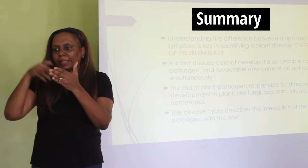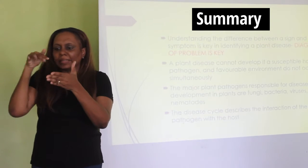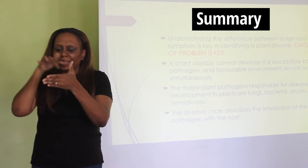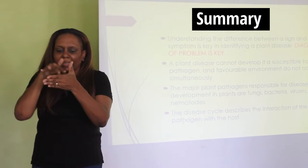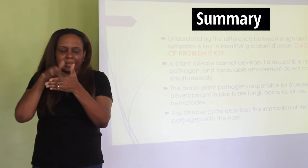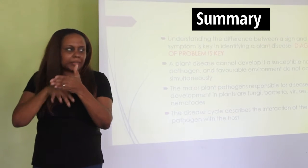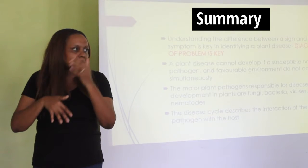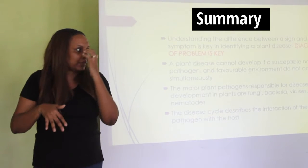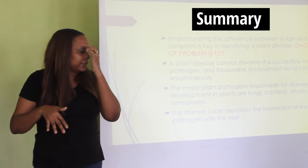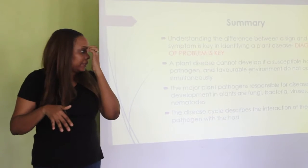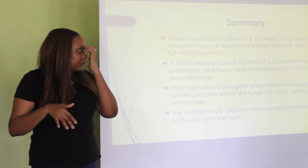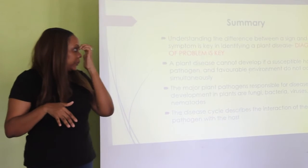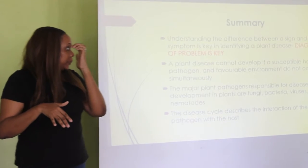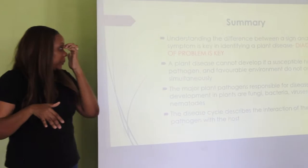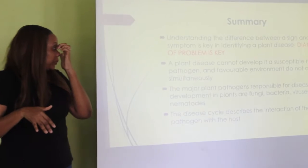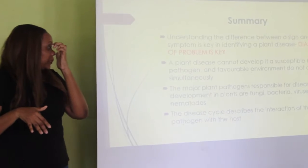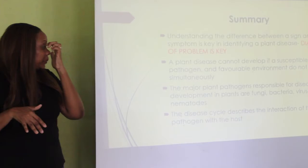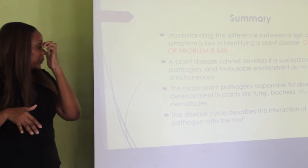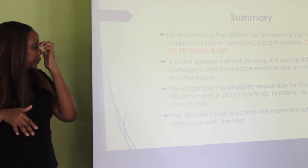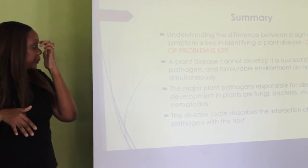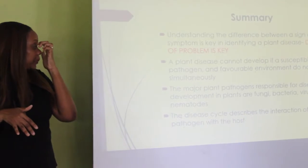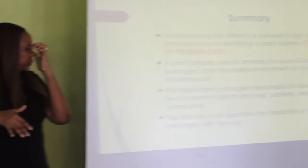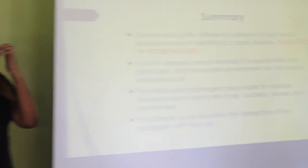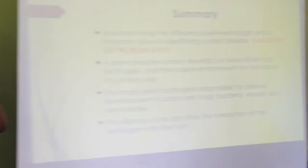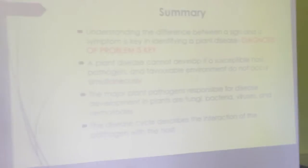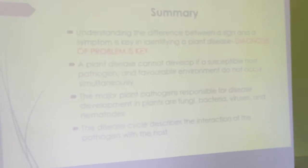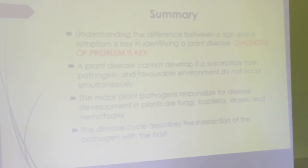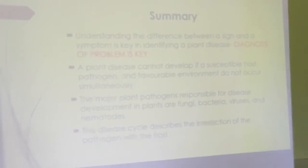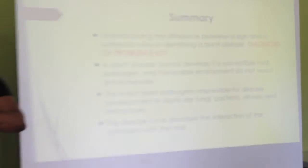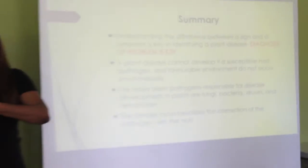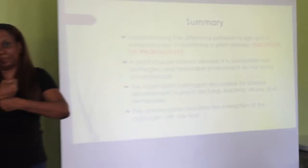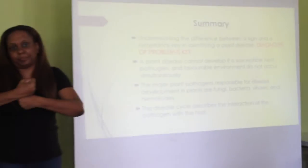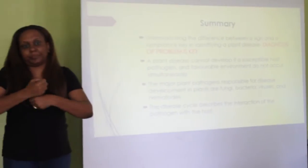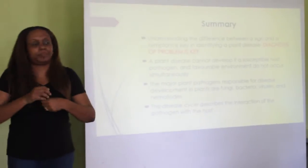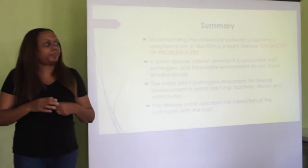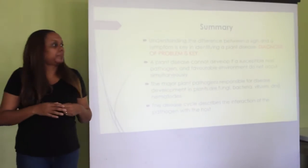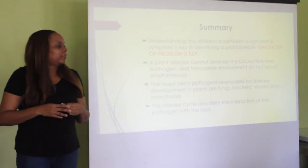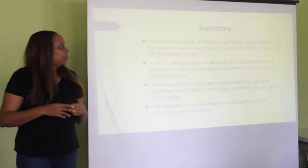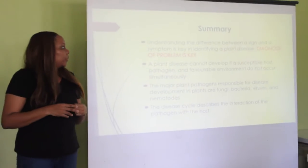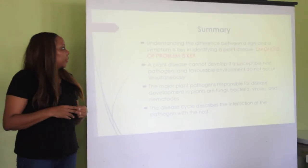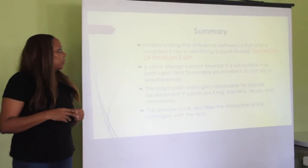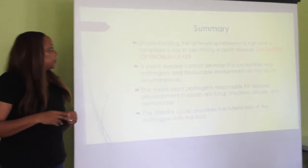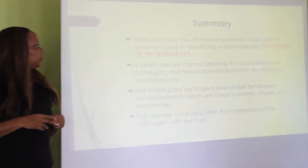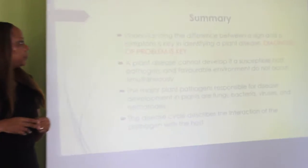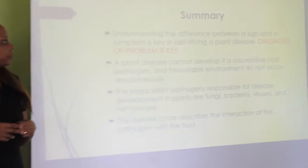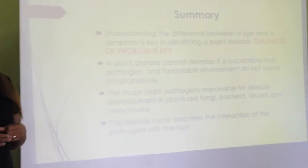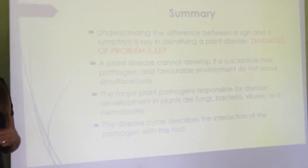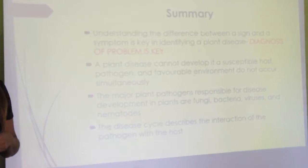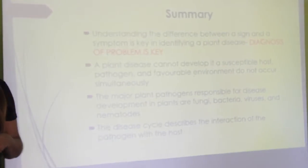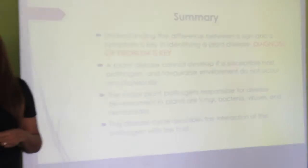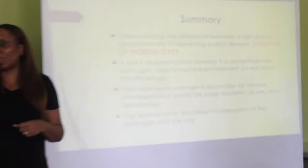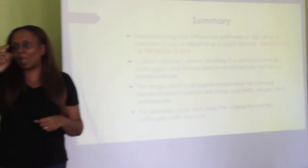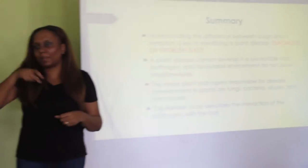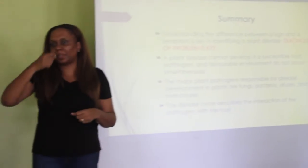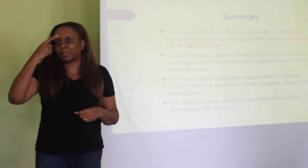so in summary um understand the difference between the signs and the symptoms